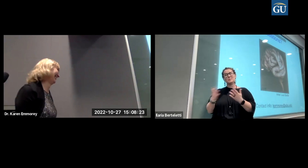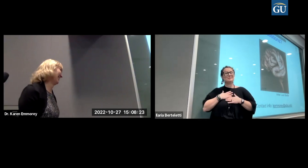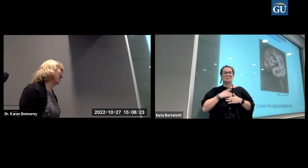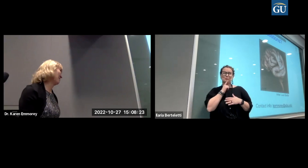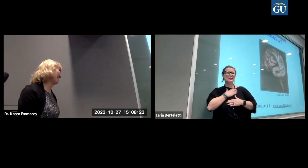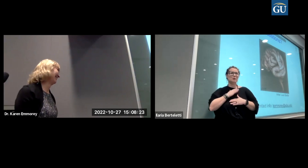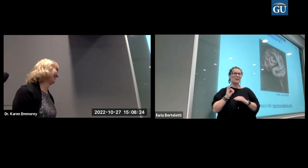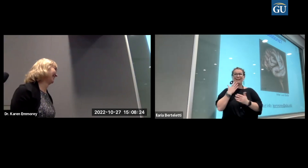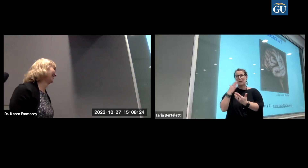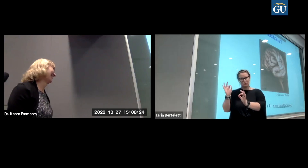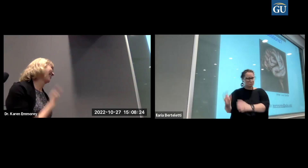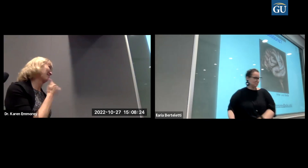here to check it today.